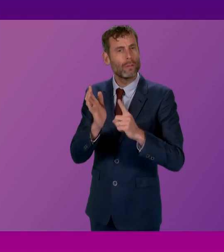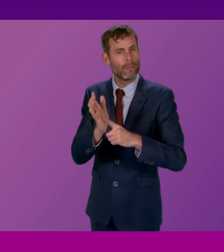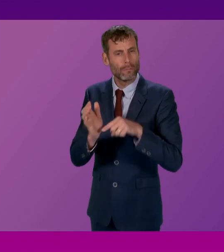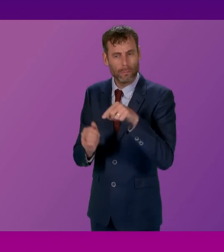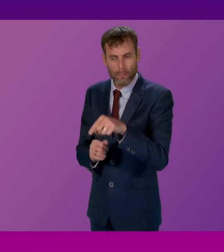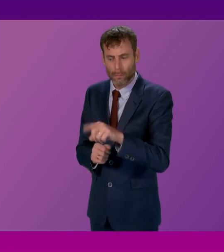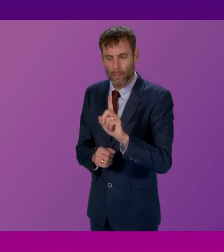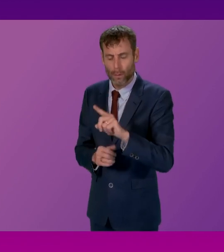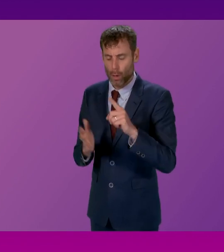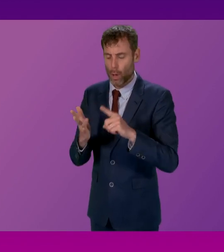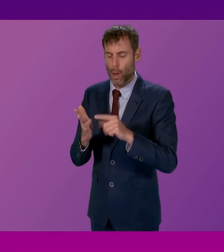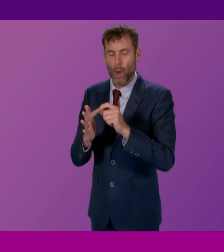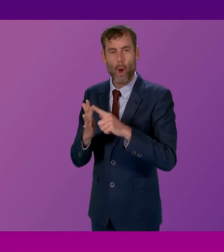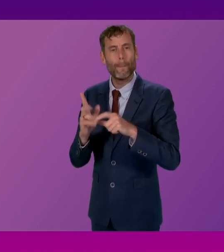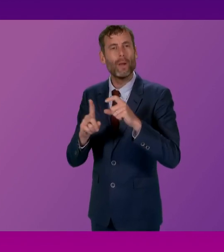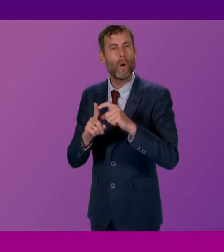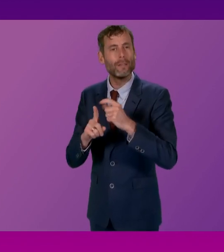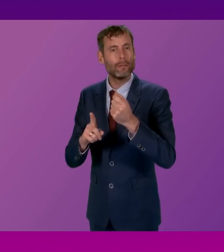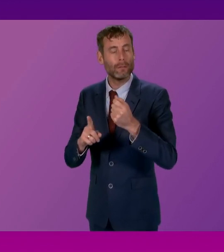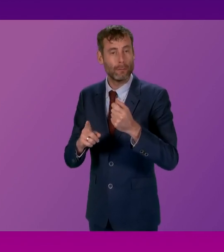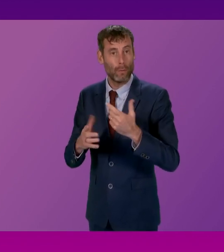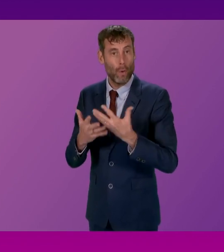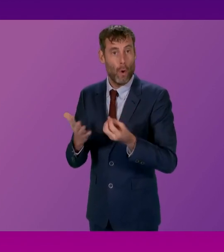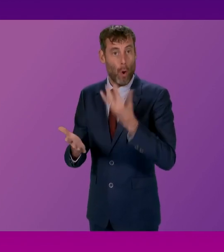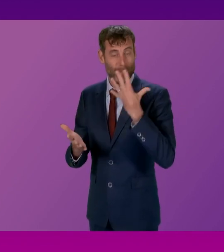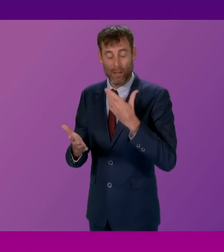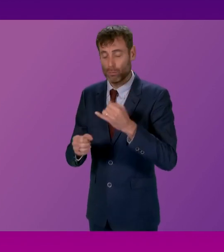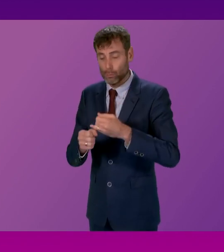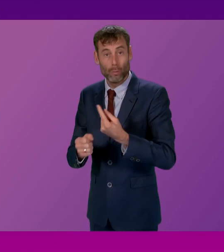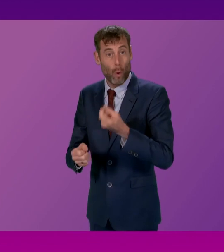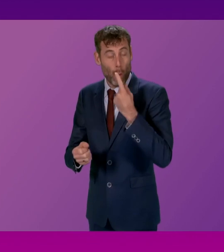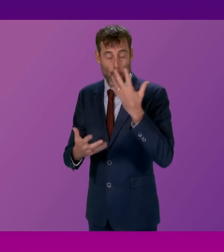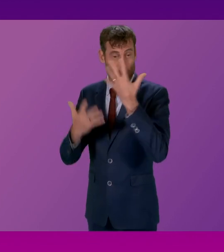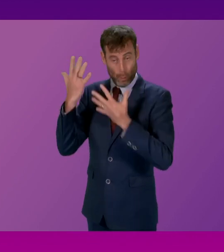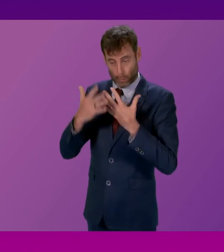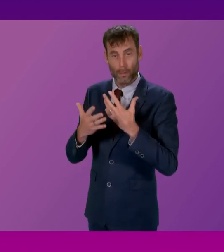of opioid overdose, being expanded to include community pharmacies right across Scotland.